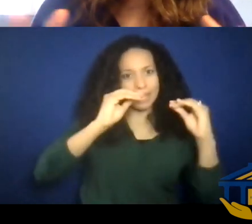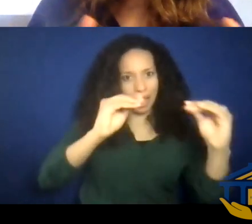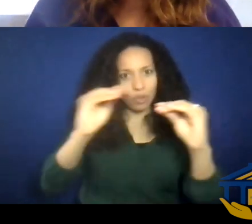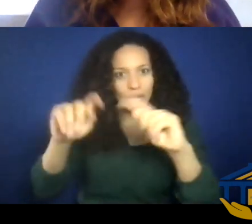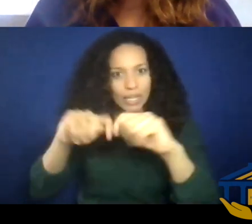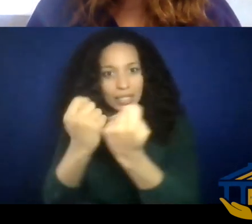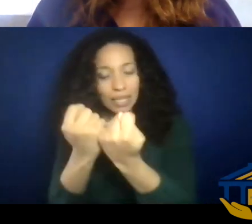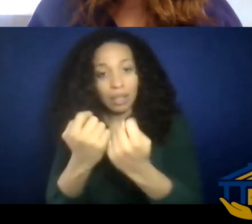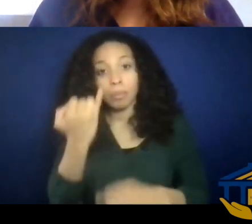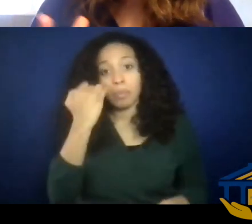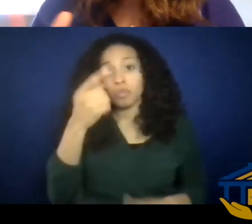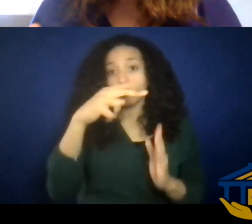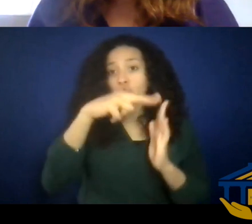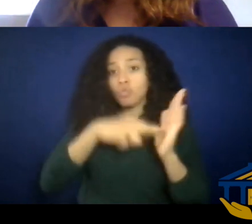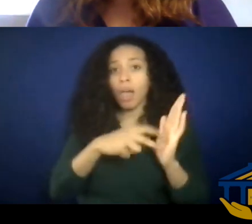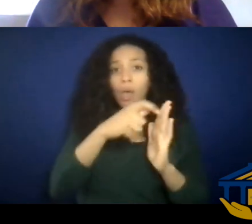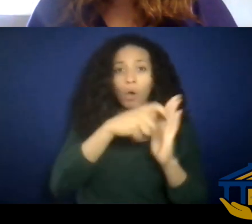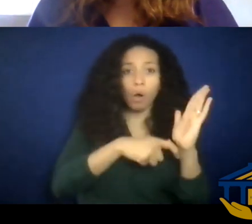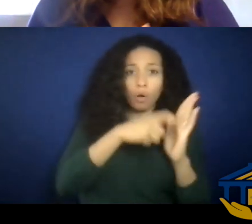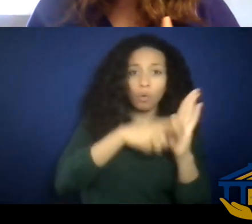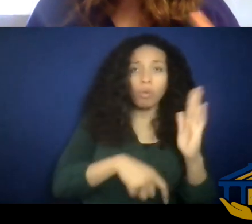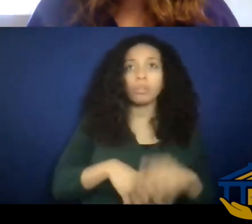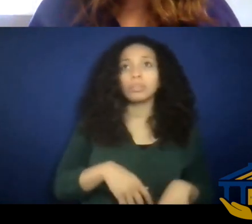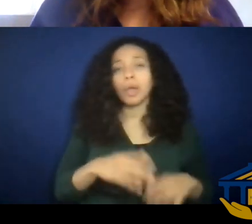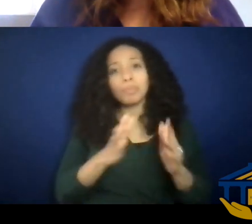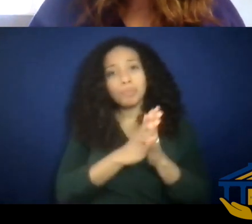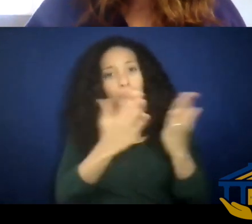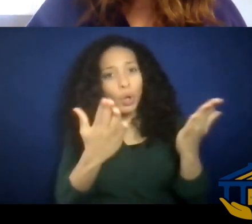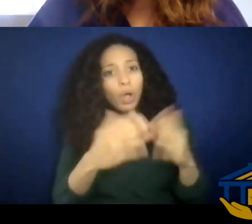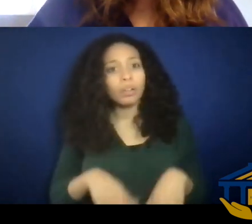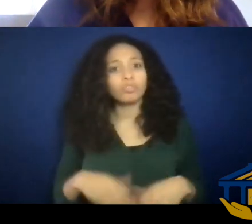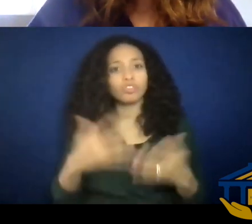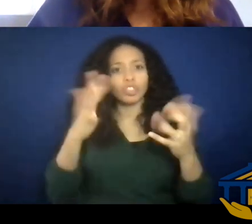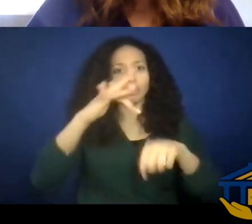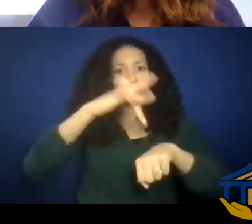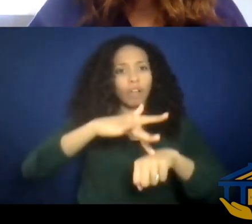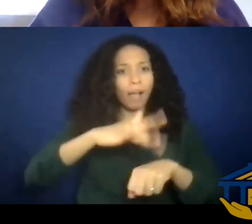a book, went to a lecture, have certain information: don't be afraid to share